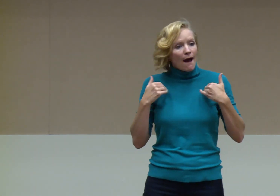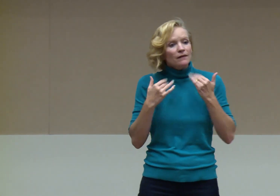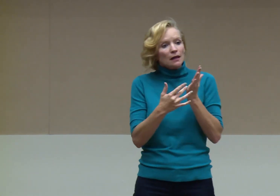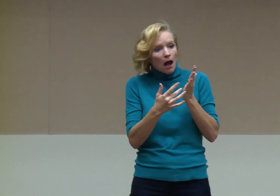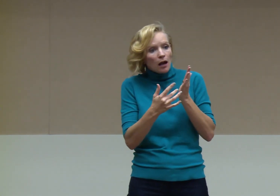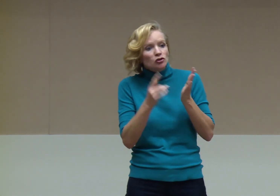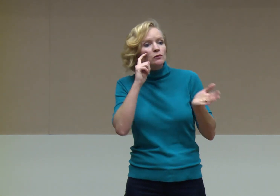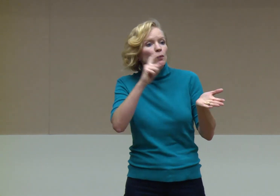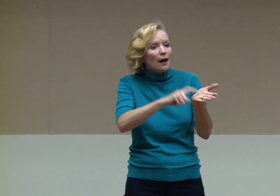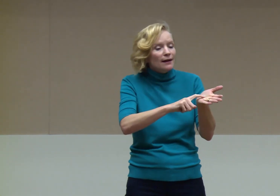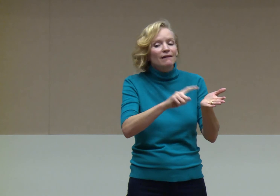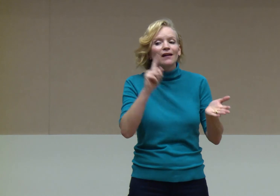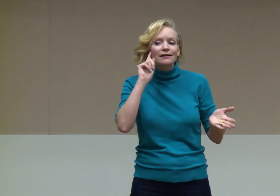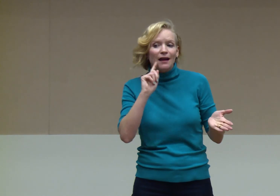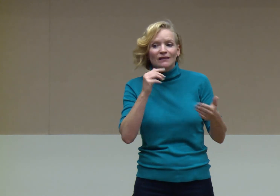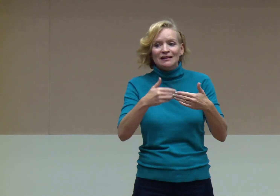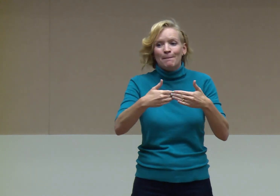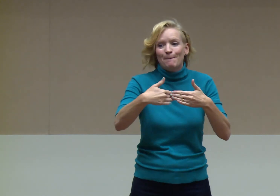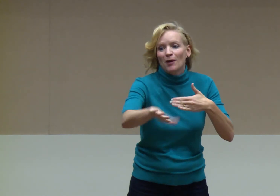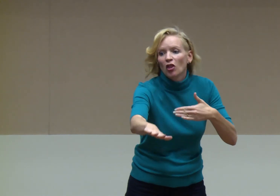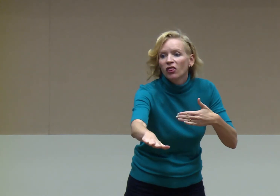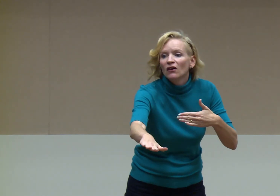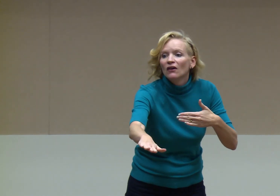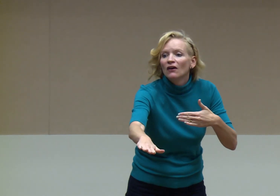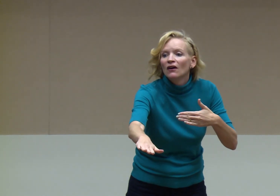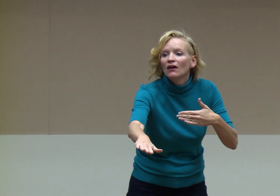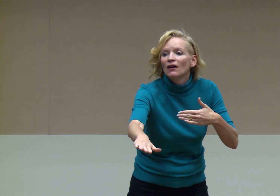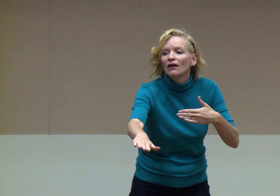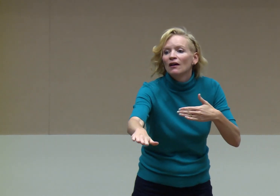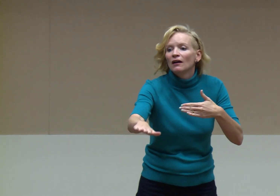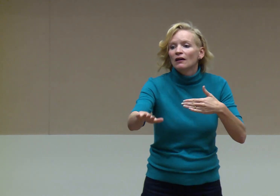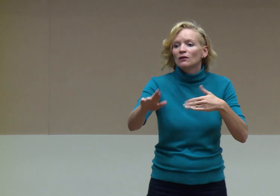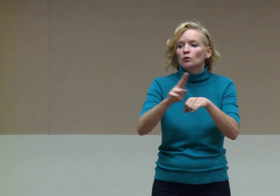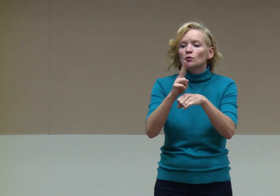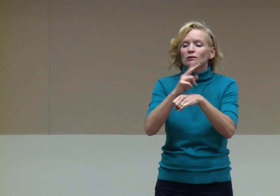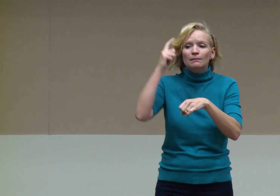Now, young adults and children have technology